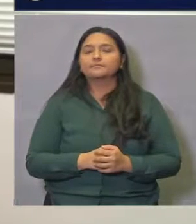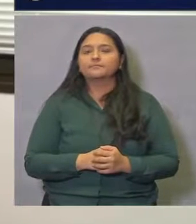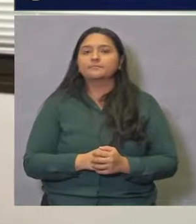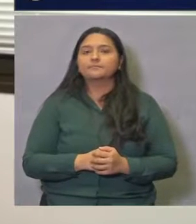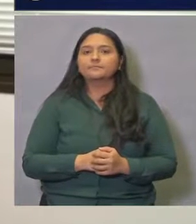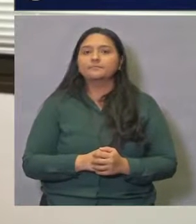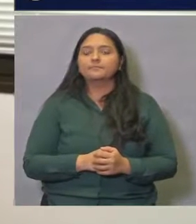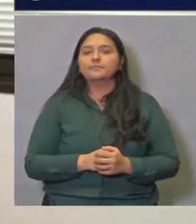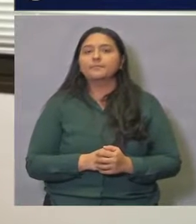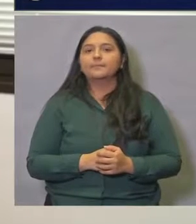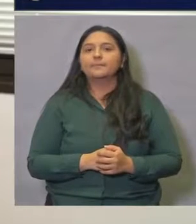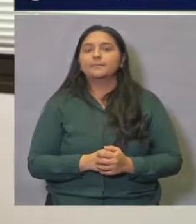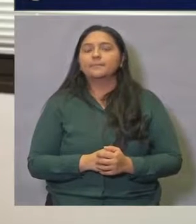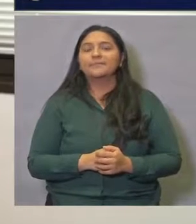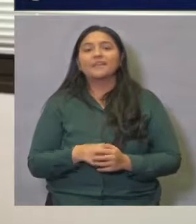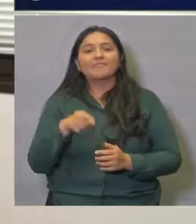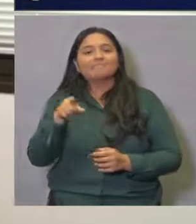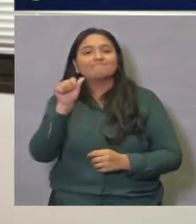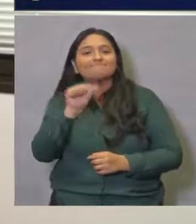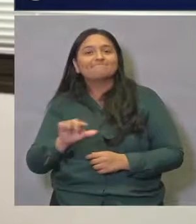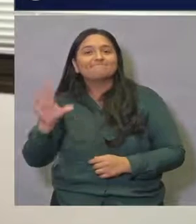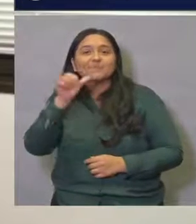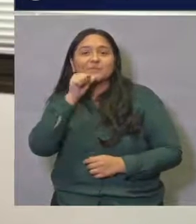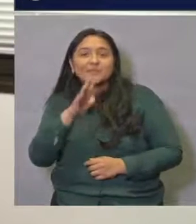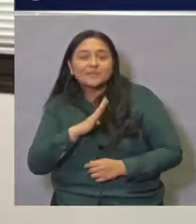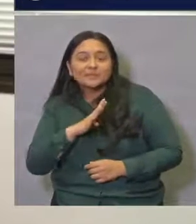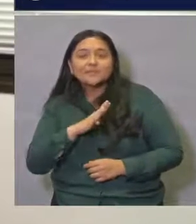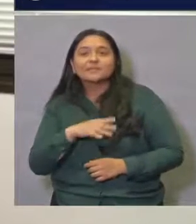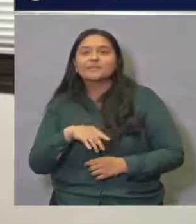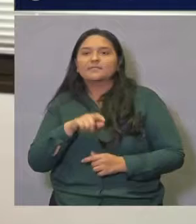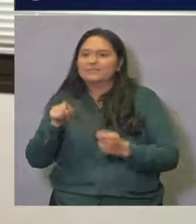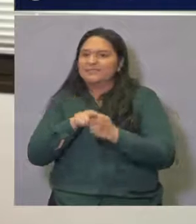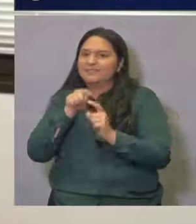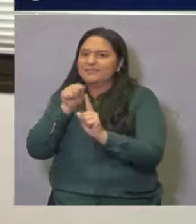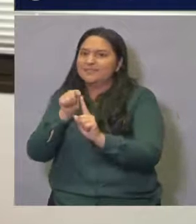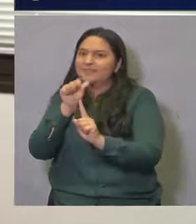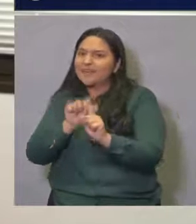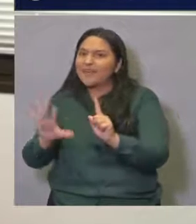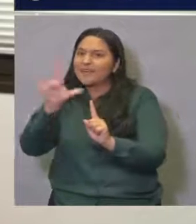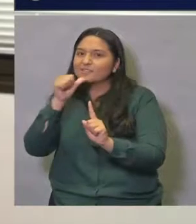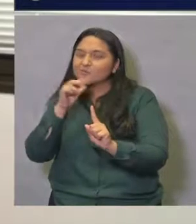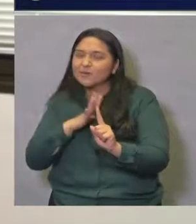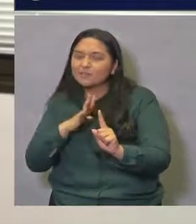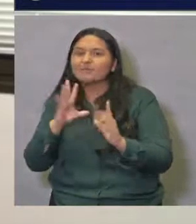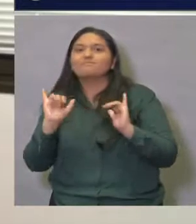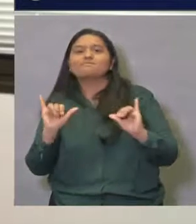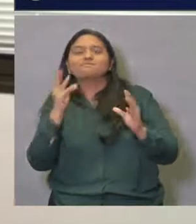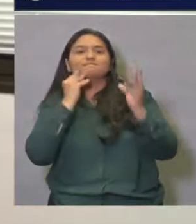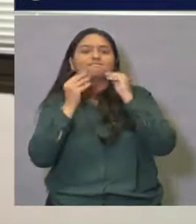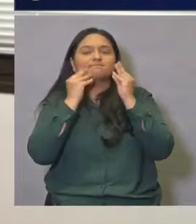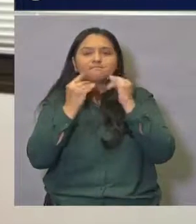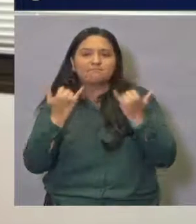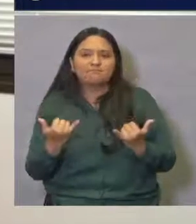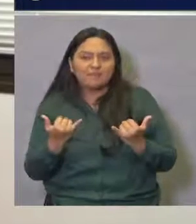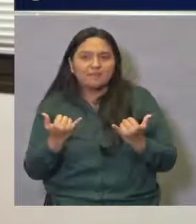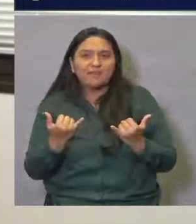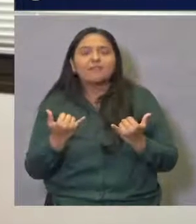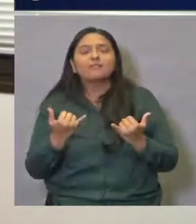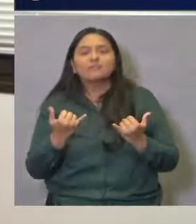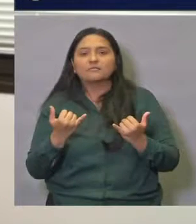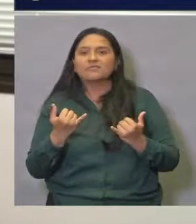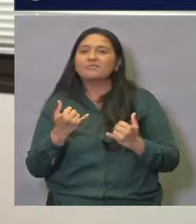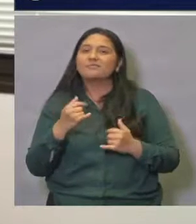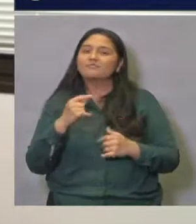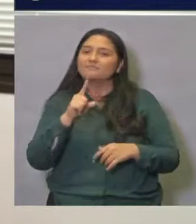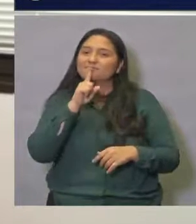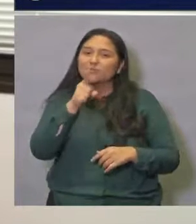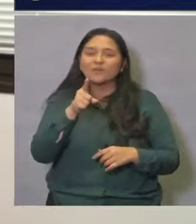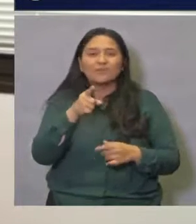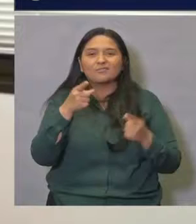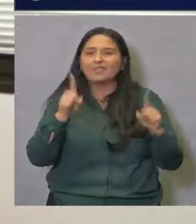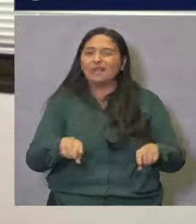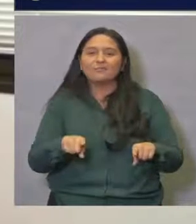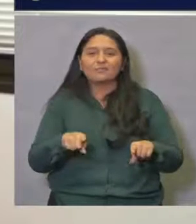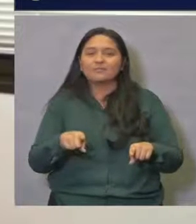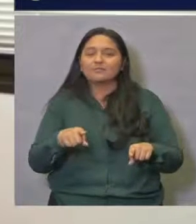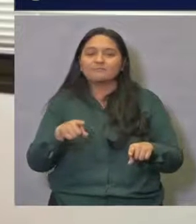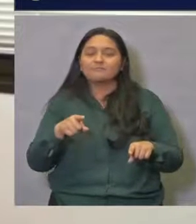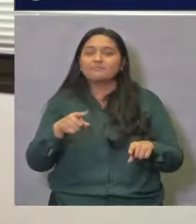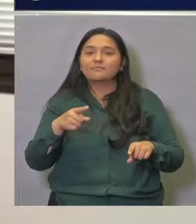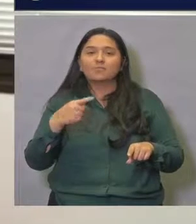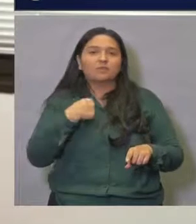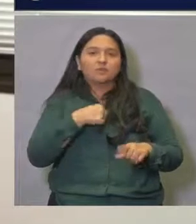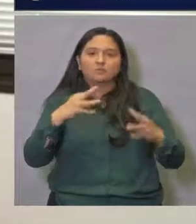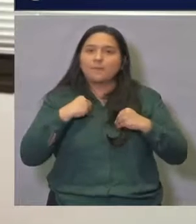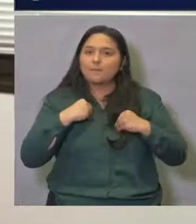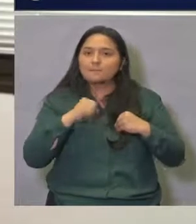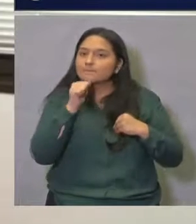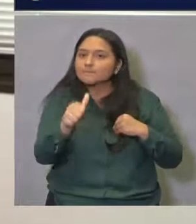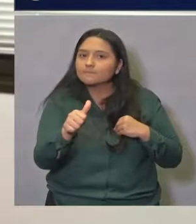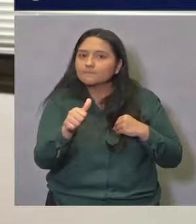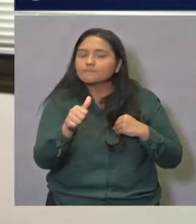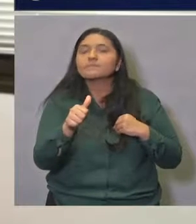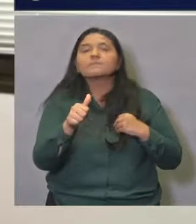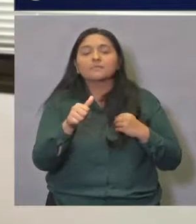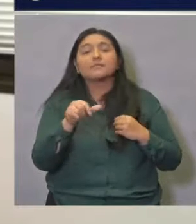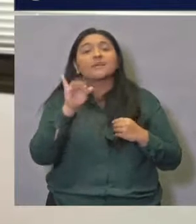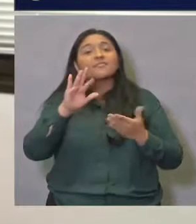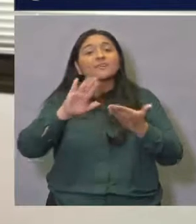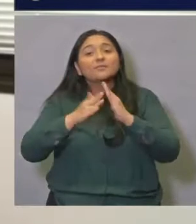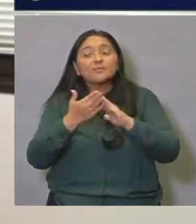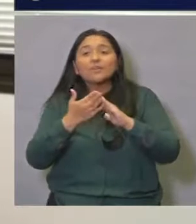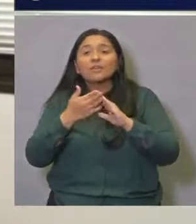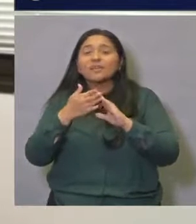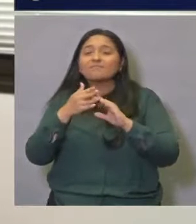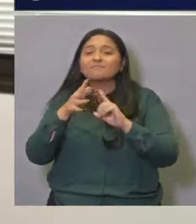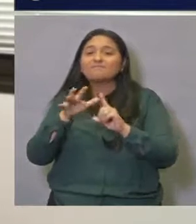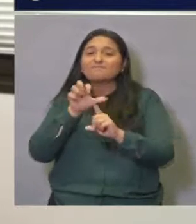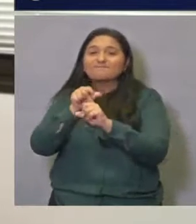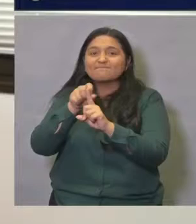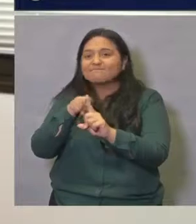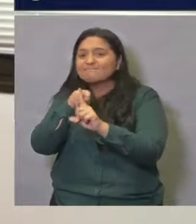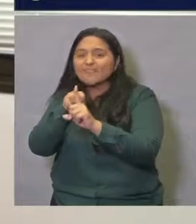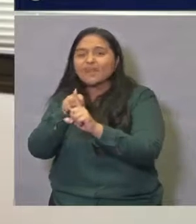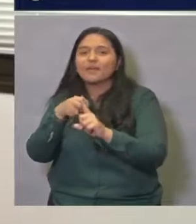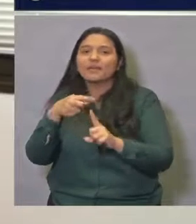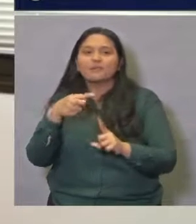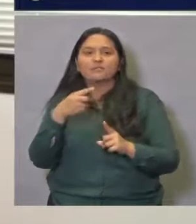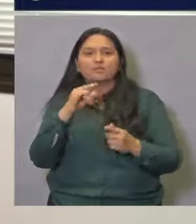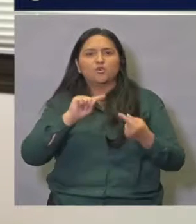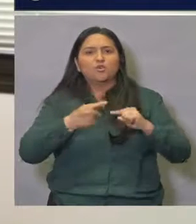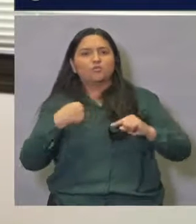UNIDOS CONTRA EL ODIO.